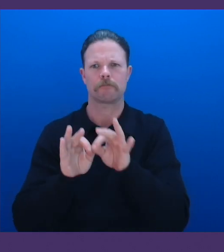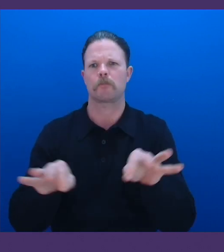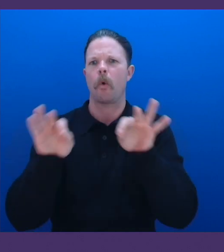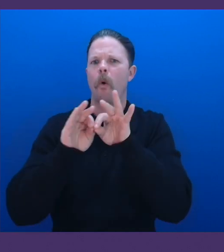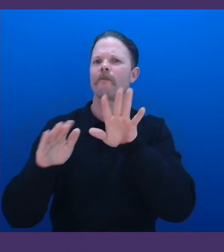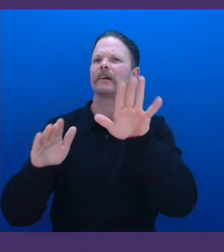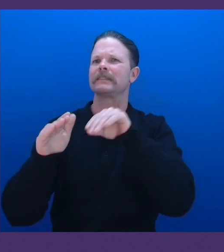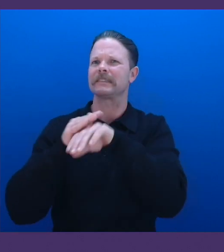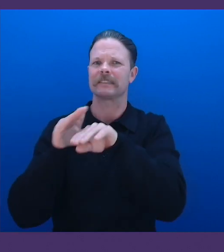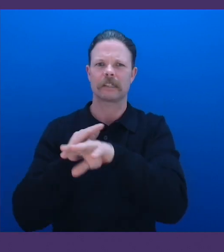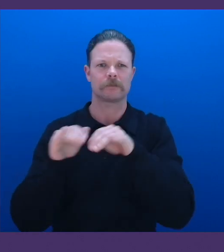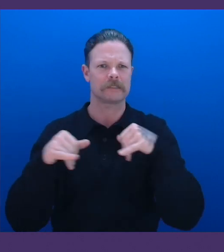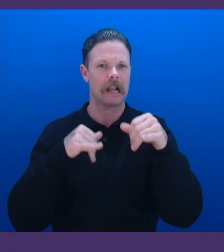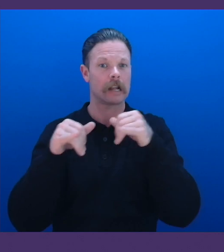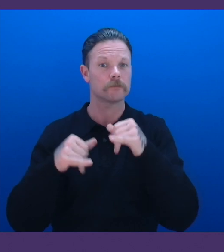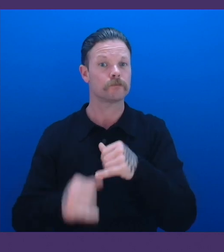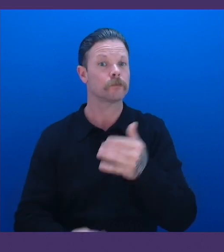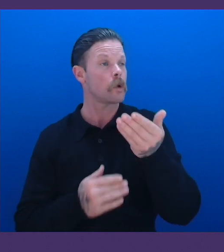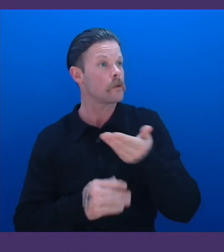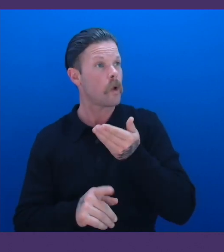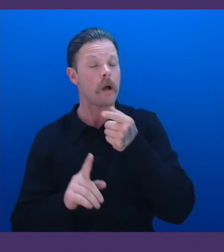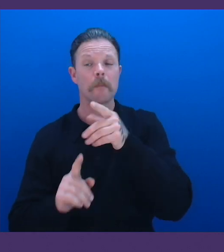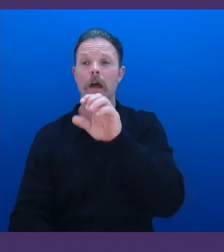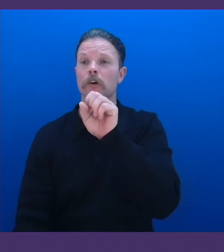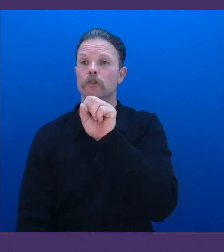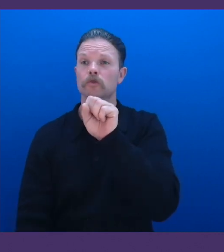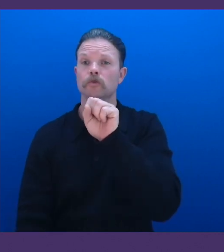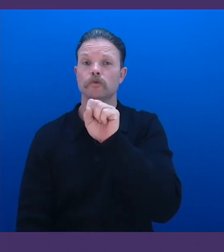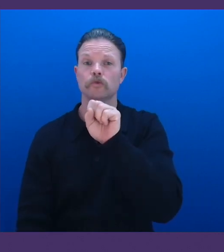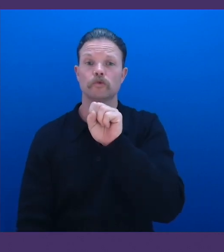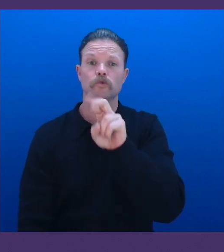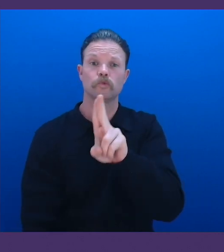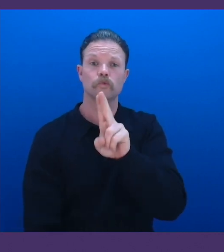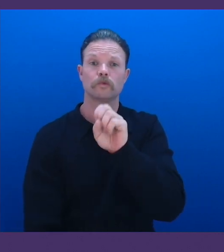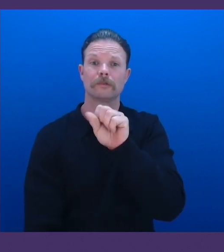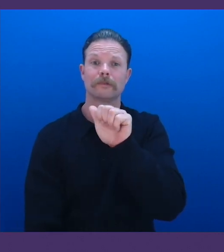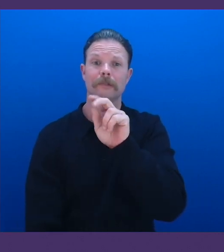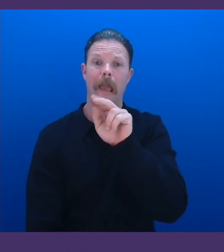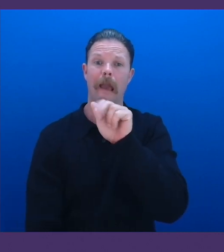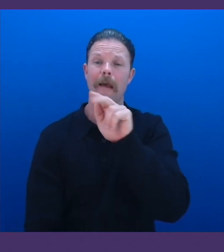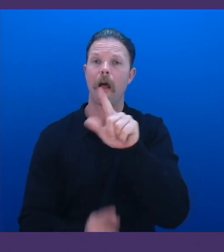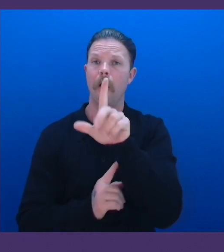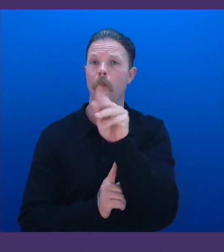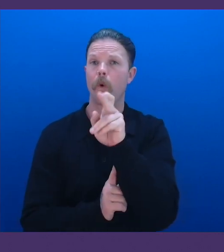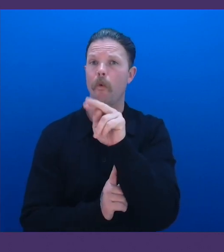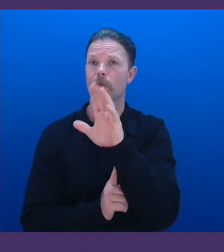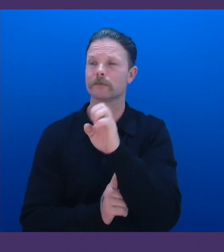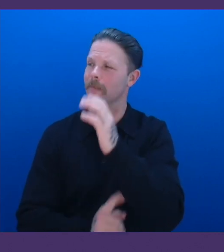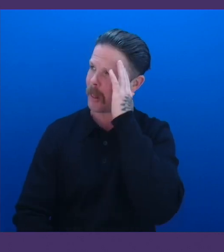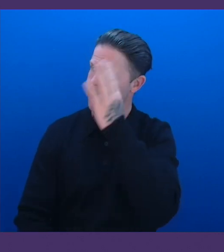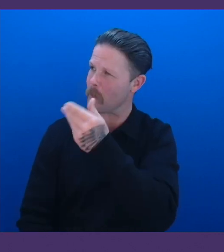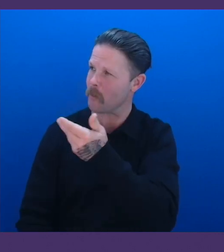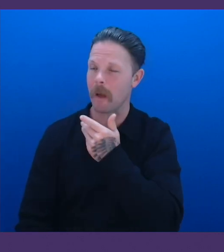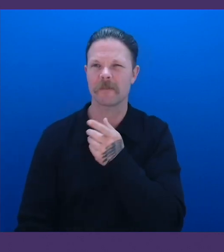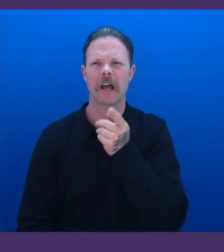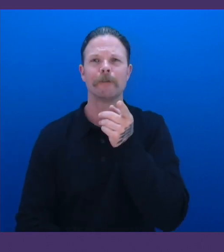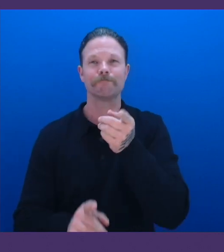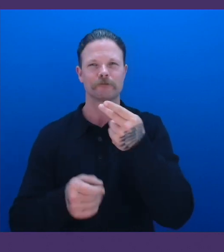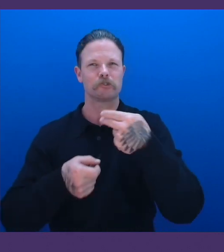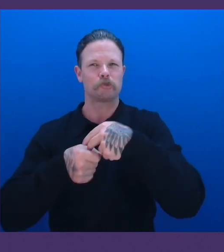Susanna, welcome. Susanna Laurin: Hello. Thank you. Jamie Dean: Susanna is joining us from Sweden.